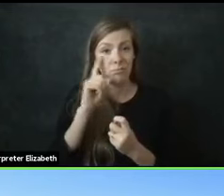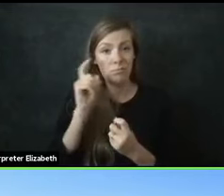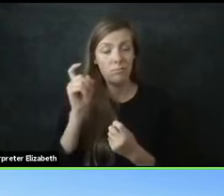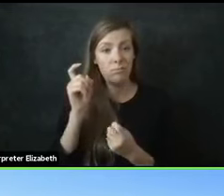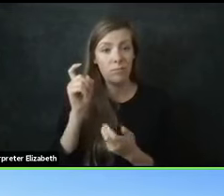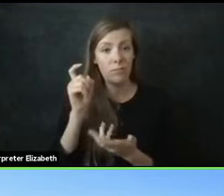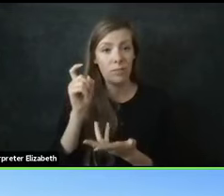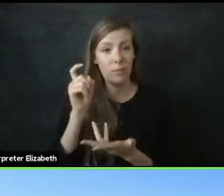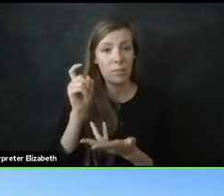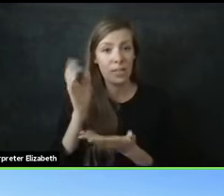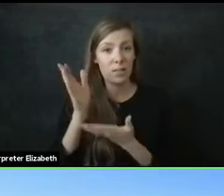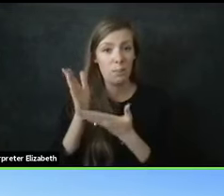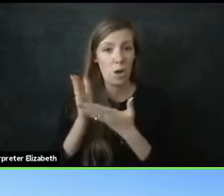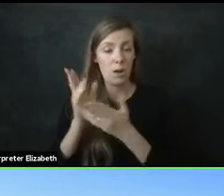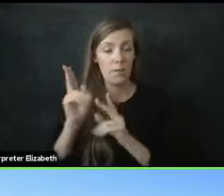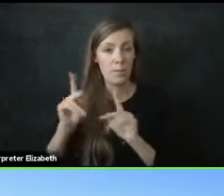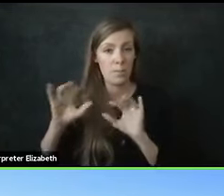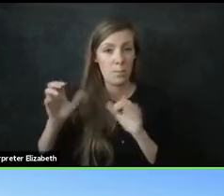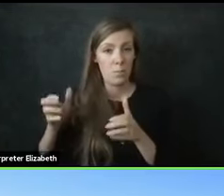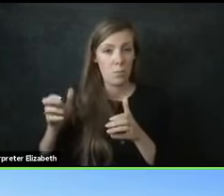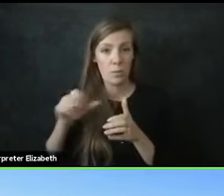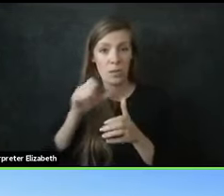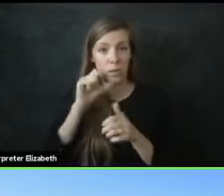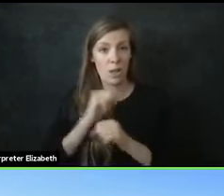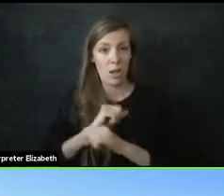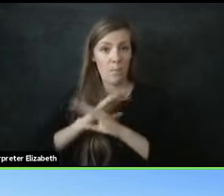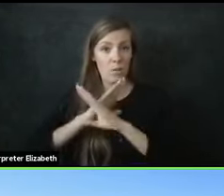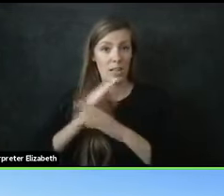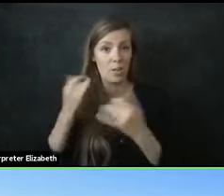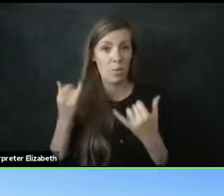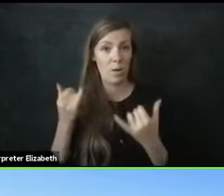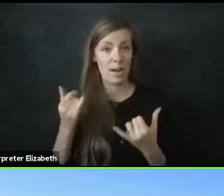segment of the population that is not protected right now are those who are